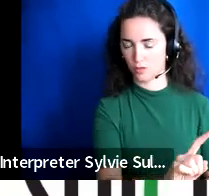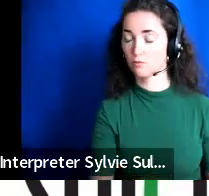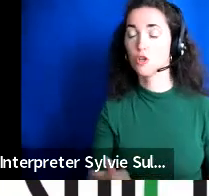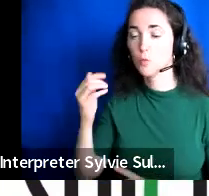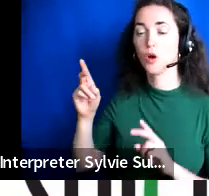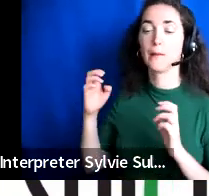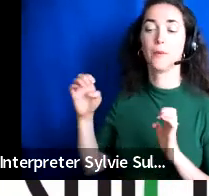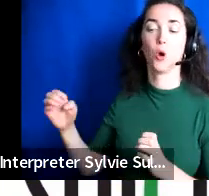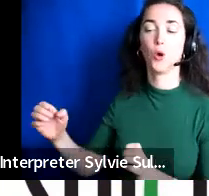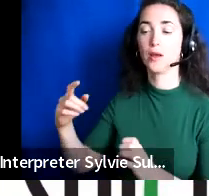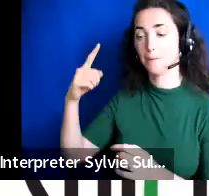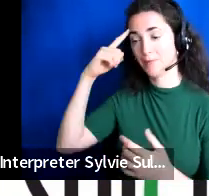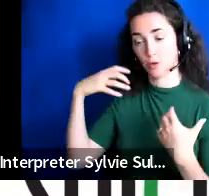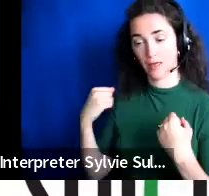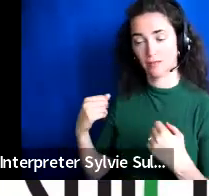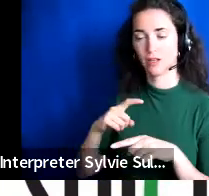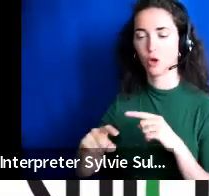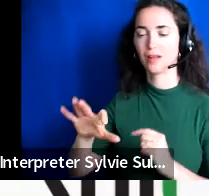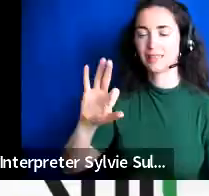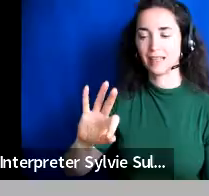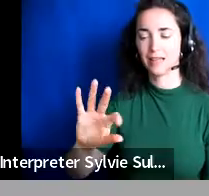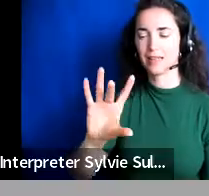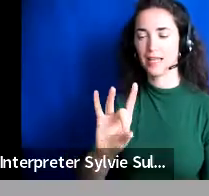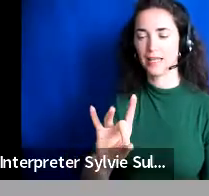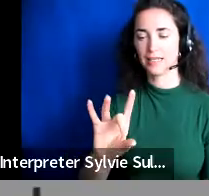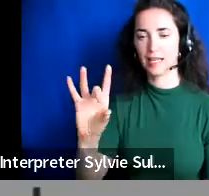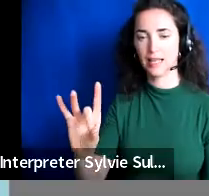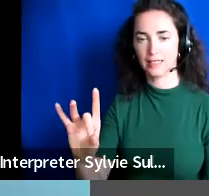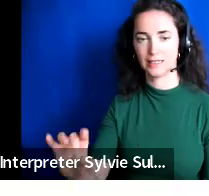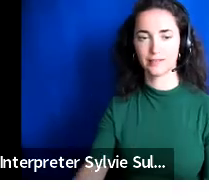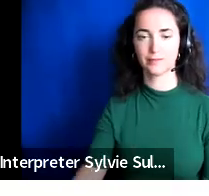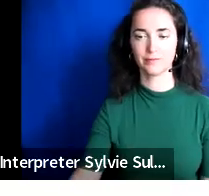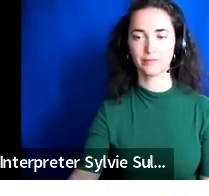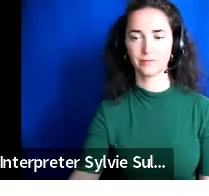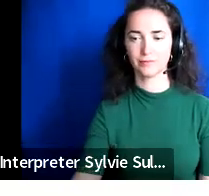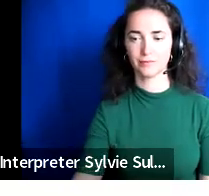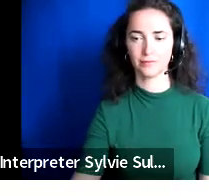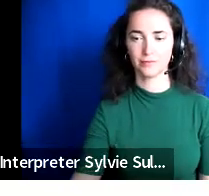Need we call 9, 8, 8,